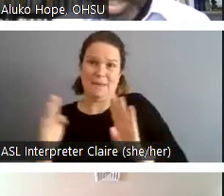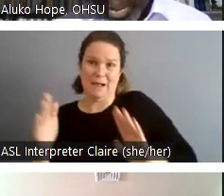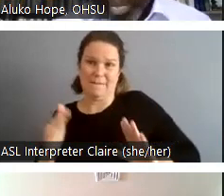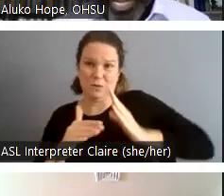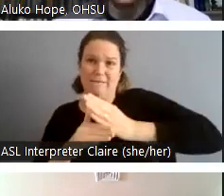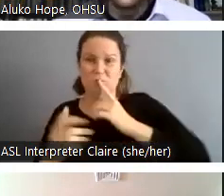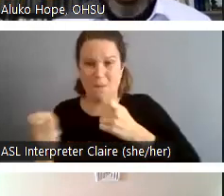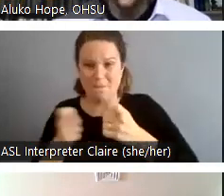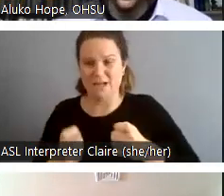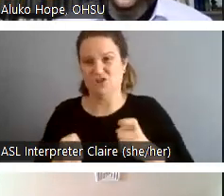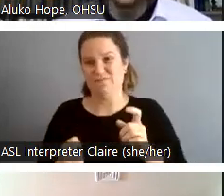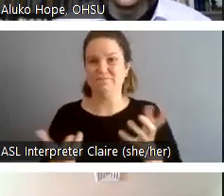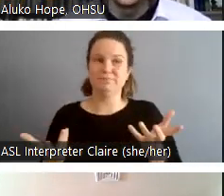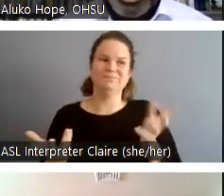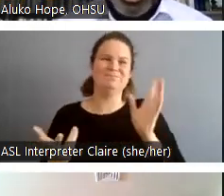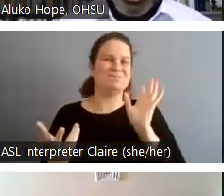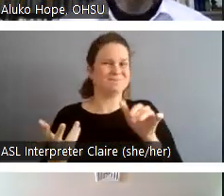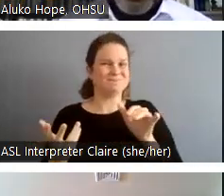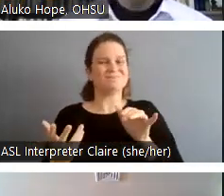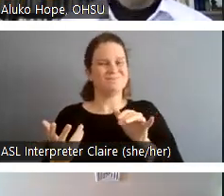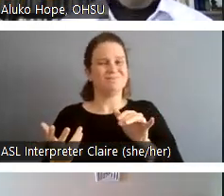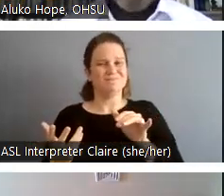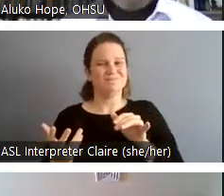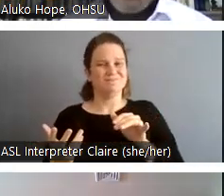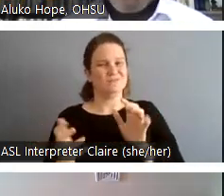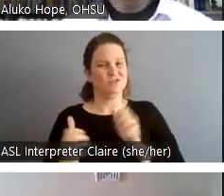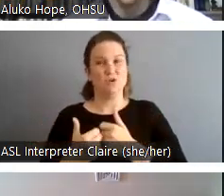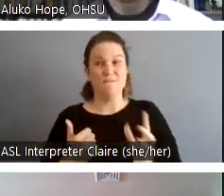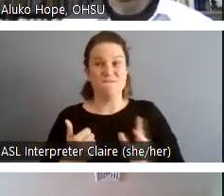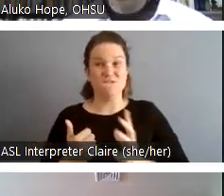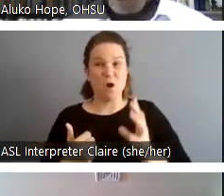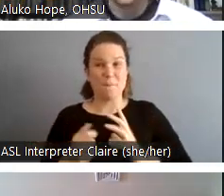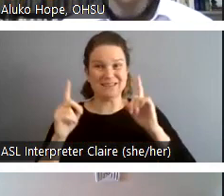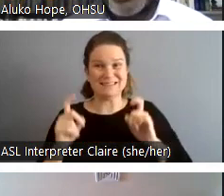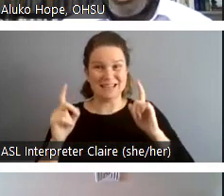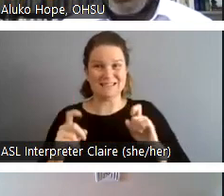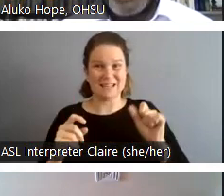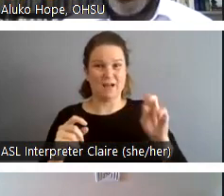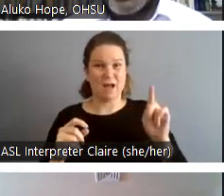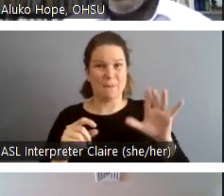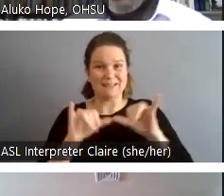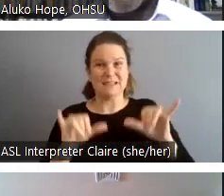the dysautonomia. So, I think that's where the art comes in. Getting formal testing of the